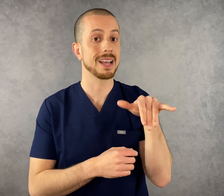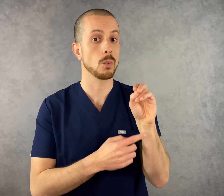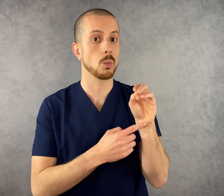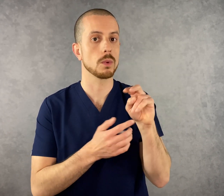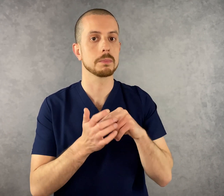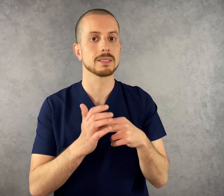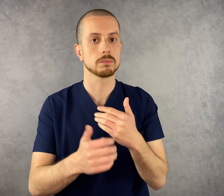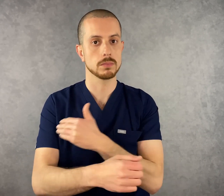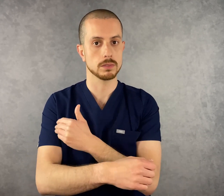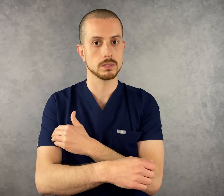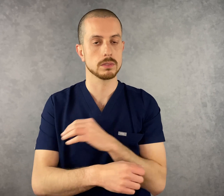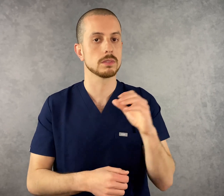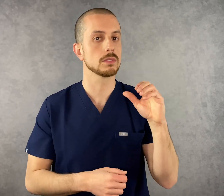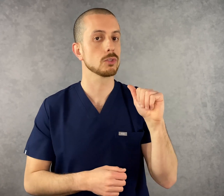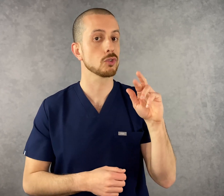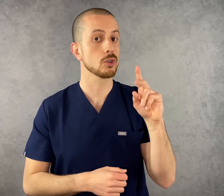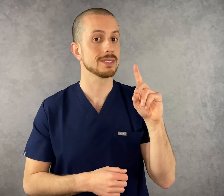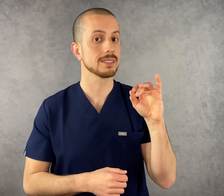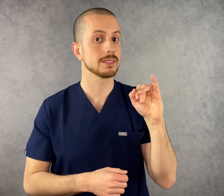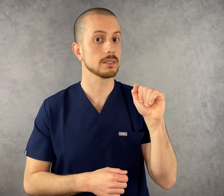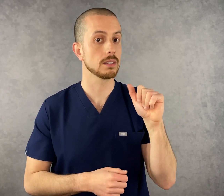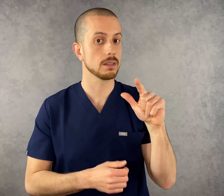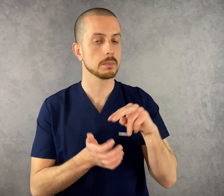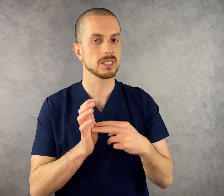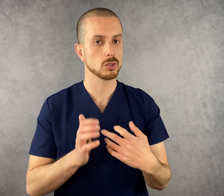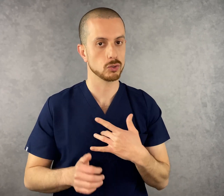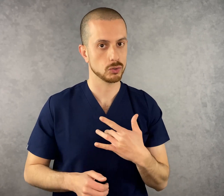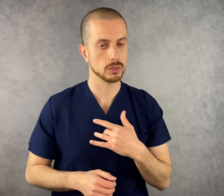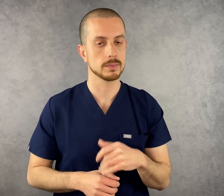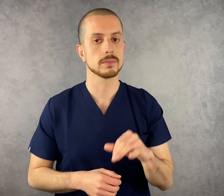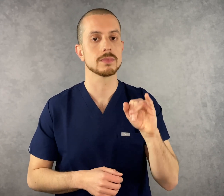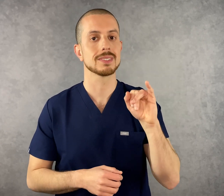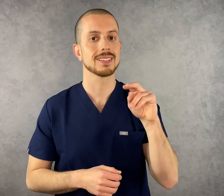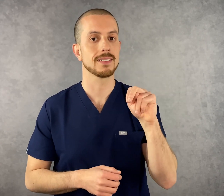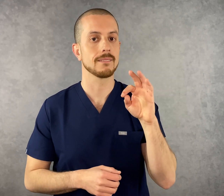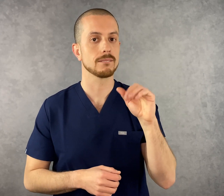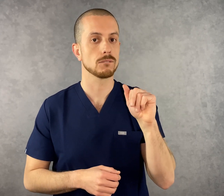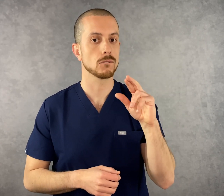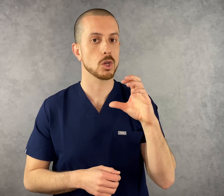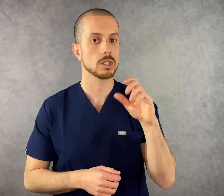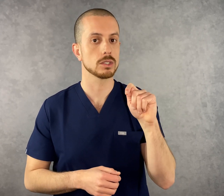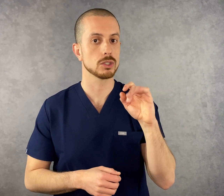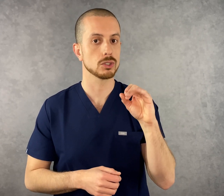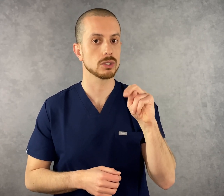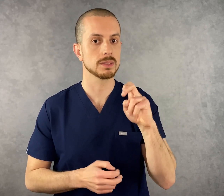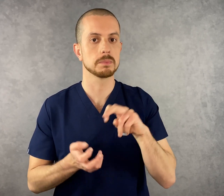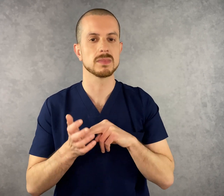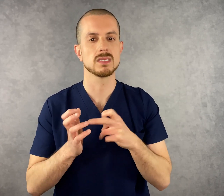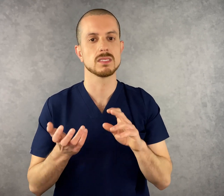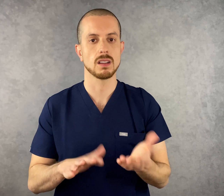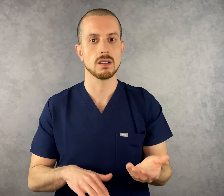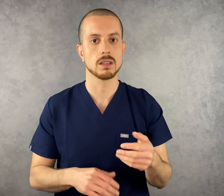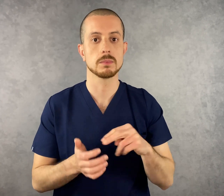"Myo" means muscle, "cardial" means heart, and "infarction" basically means death.